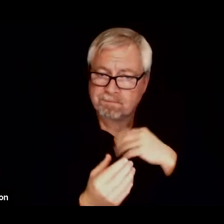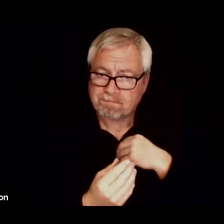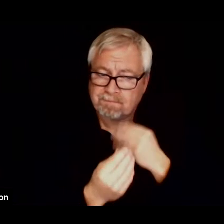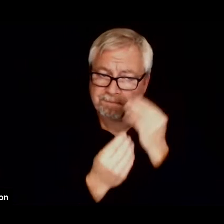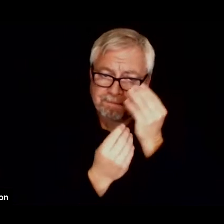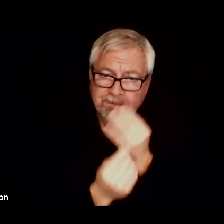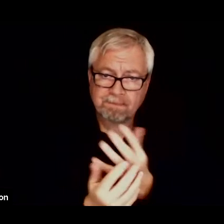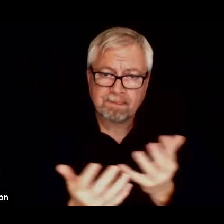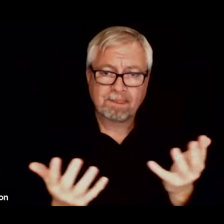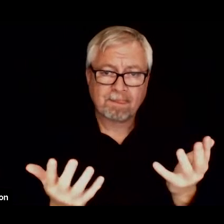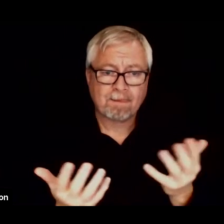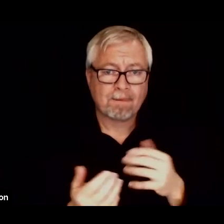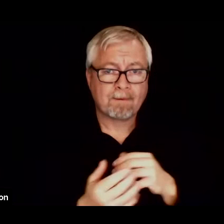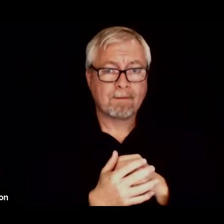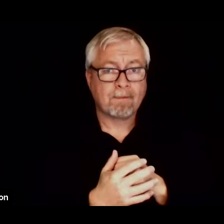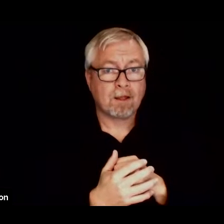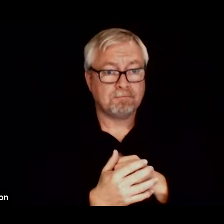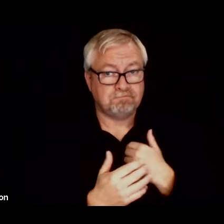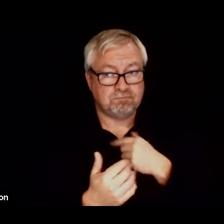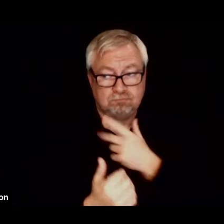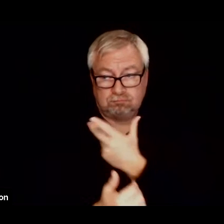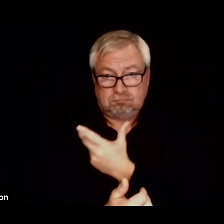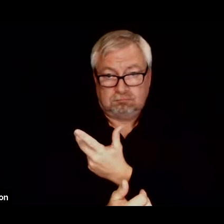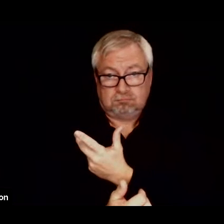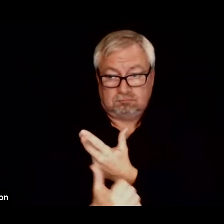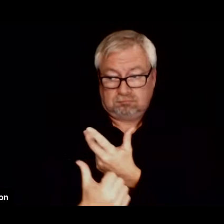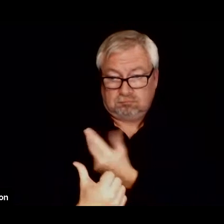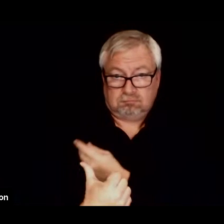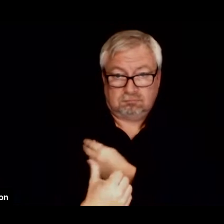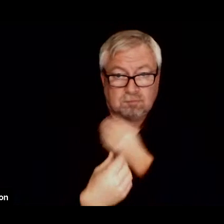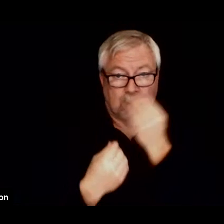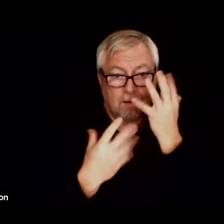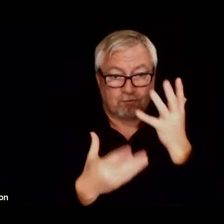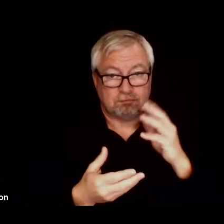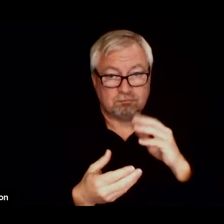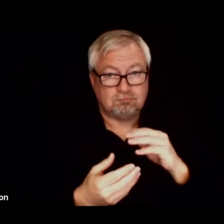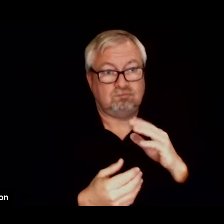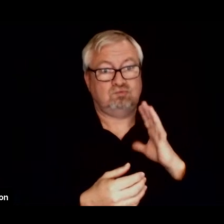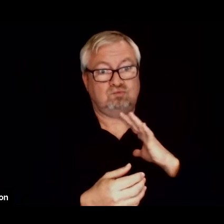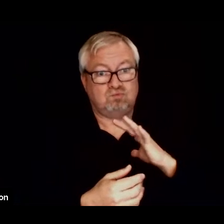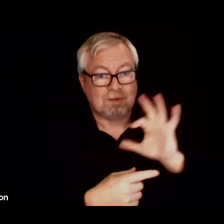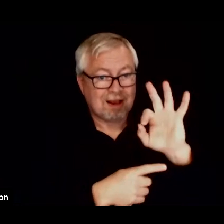safe and effective vaccines do exist, have been developed, and are on the way to us